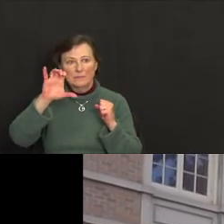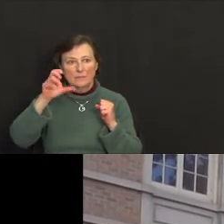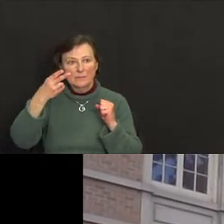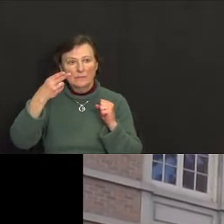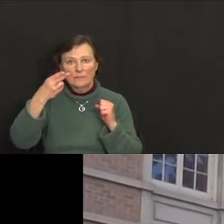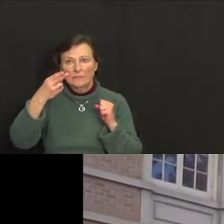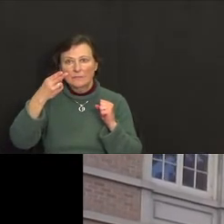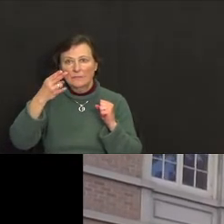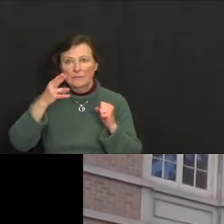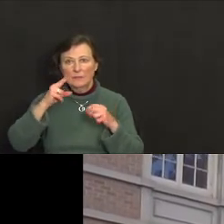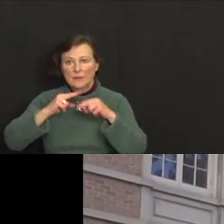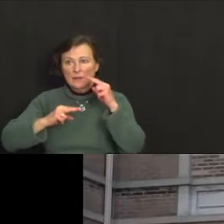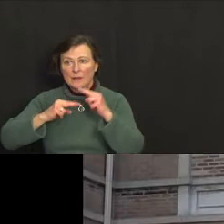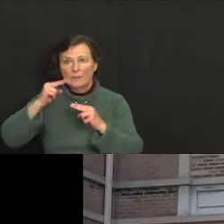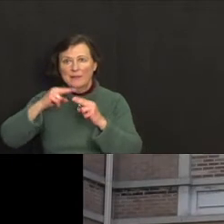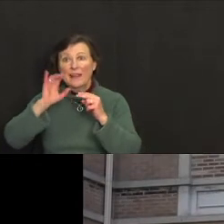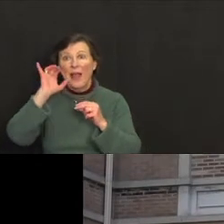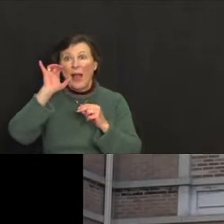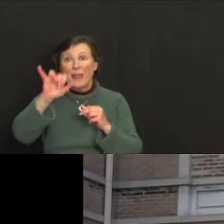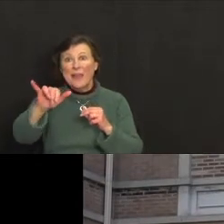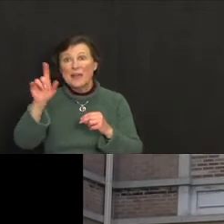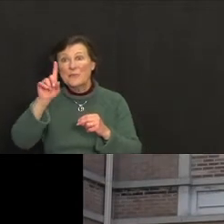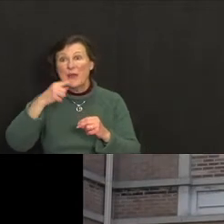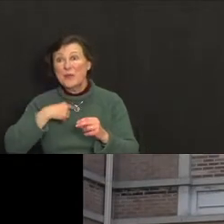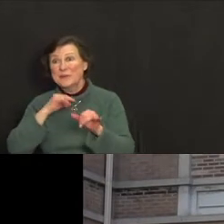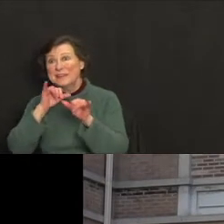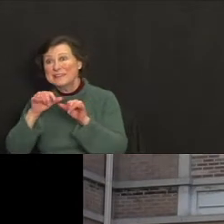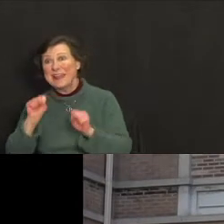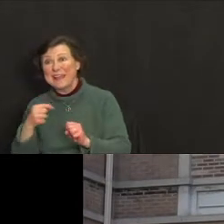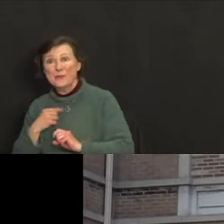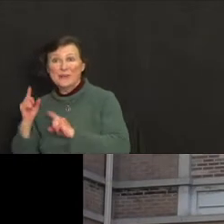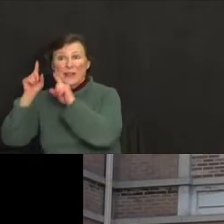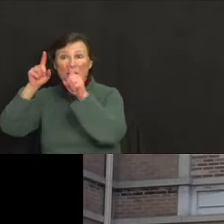like, "That's the church we stayed at!" He's like, "Can we go visit?" Yeah, we'll go visit one of these days, man.